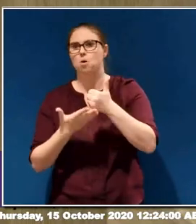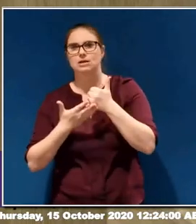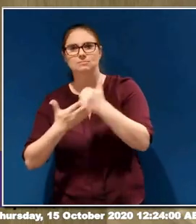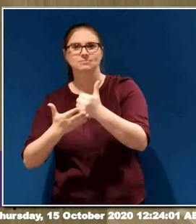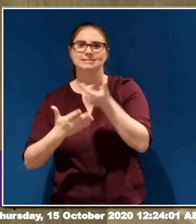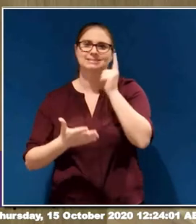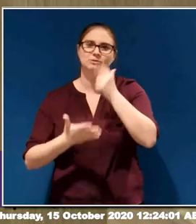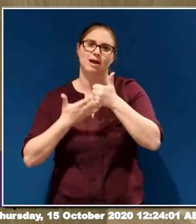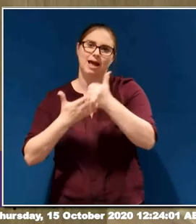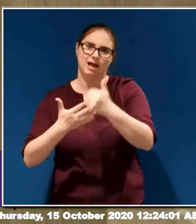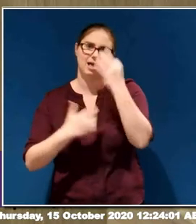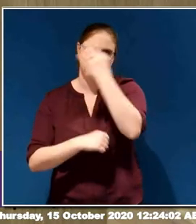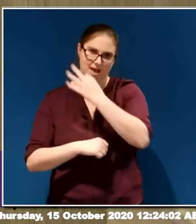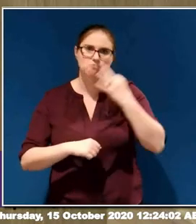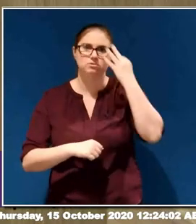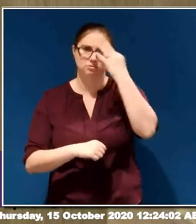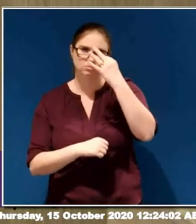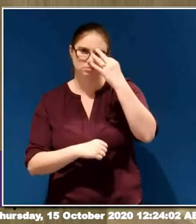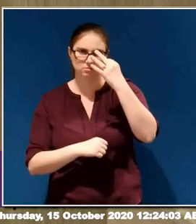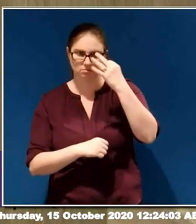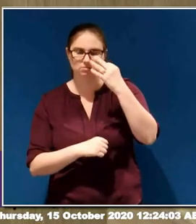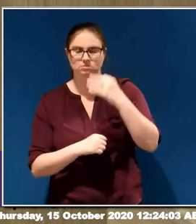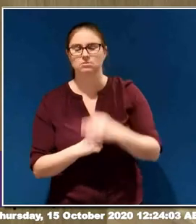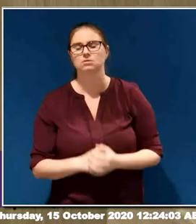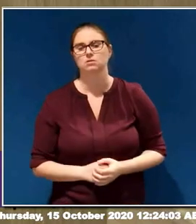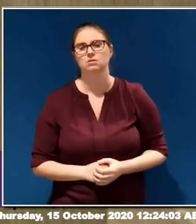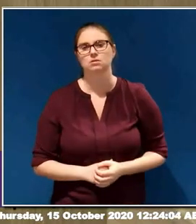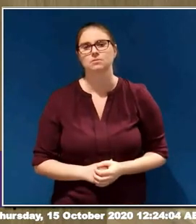the school - there would be an expectation that the school would use it